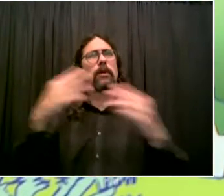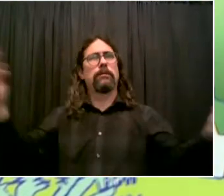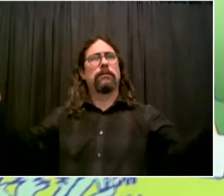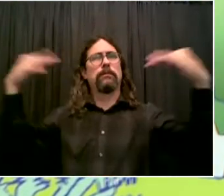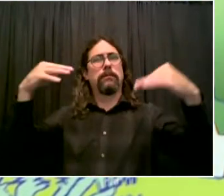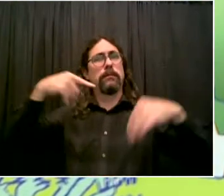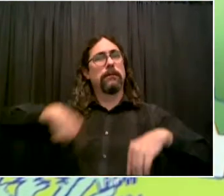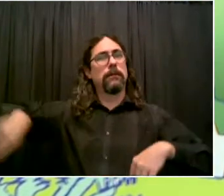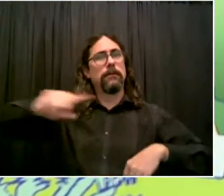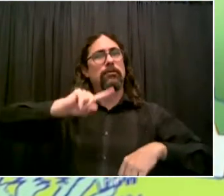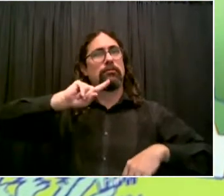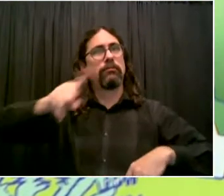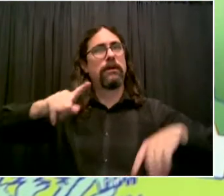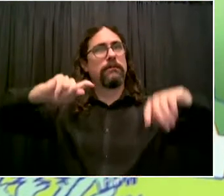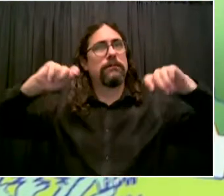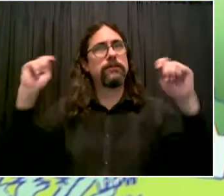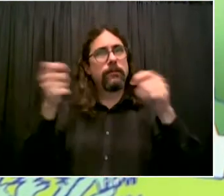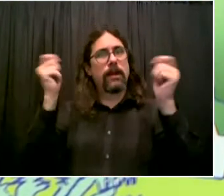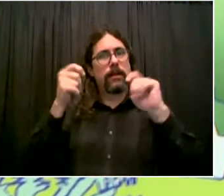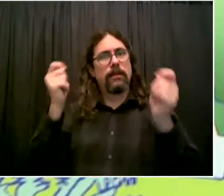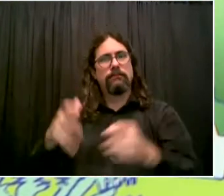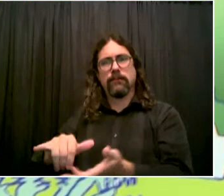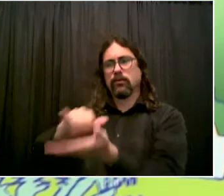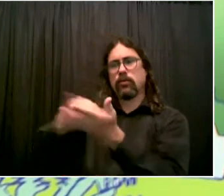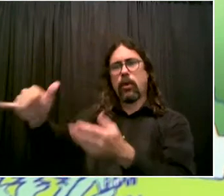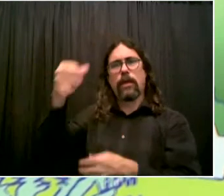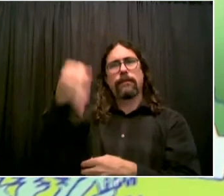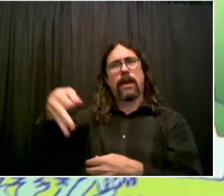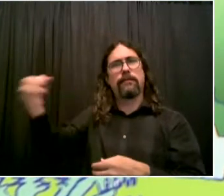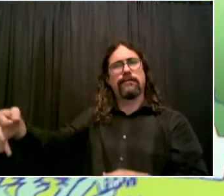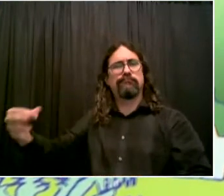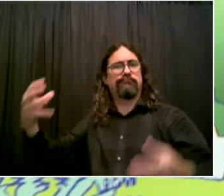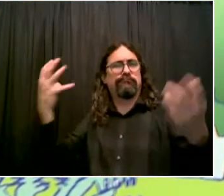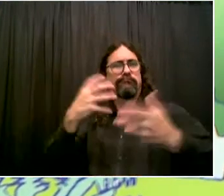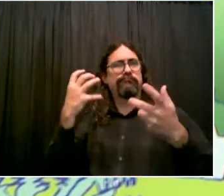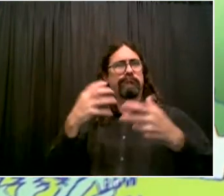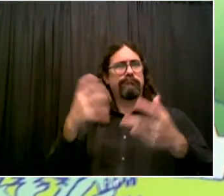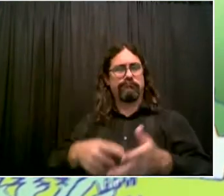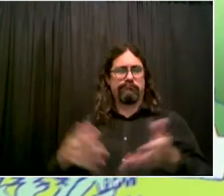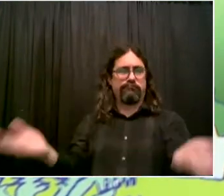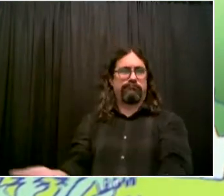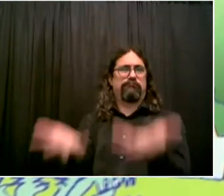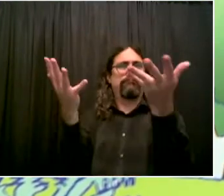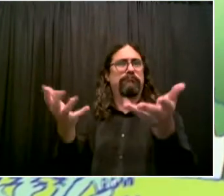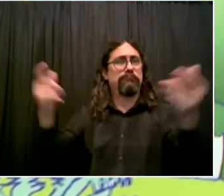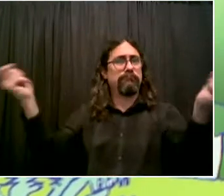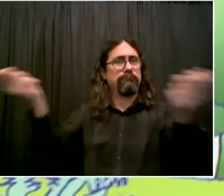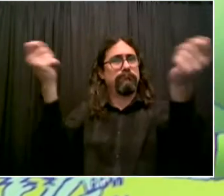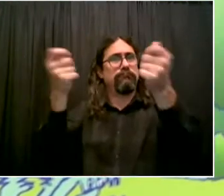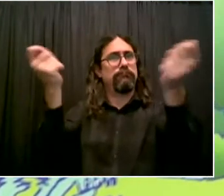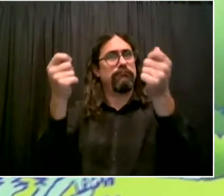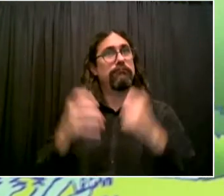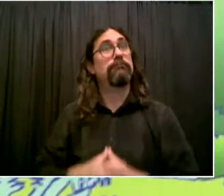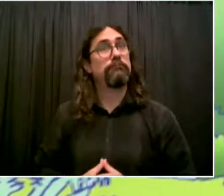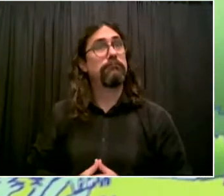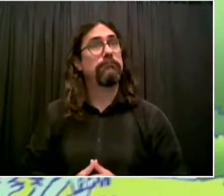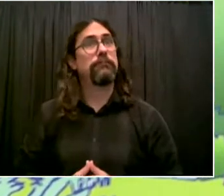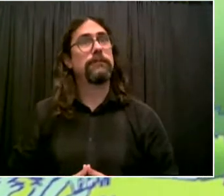BECAUSE WE ARE NEW YORKERS AND PEOPLE FROM BRONX, RESILIENCY, STRENGTH, CREATIVITY, FIGHT BACK AND NOW THE fW COMING BCAK D AN WHAT A SHOW TO THE WORLD HOW WE ARE B ACKTO BRING OUR OWN